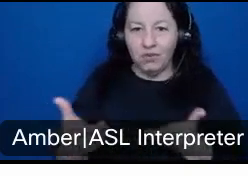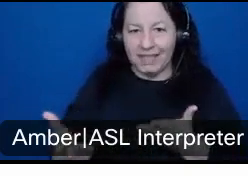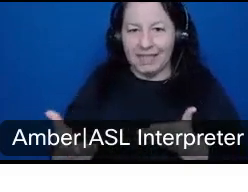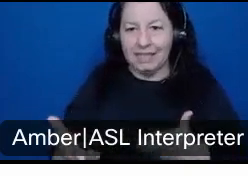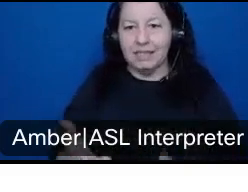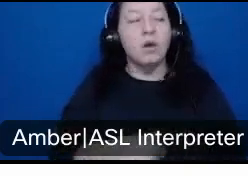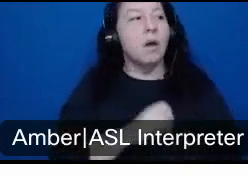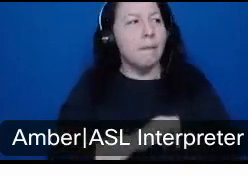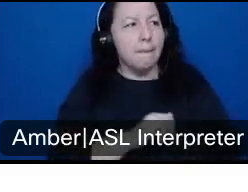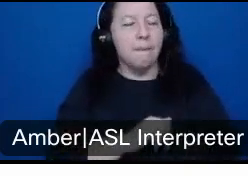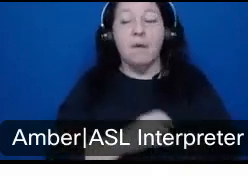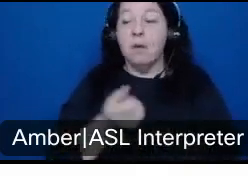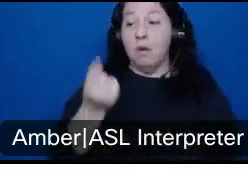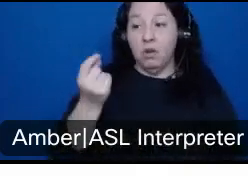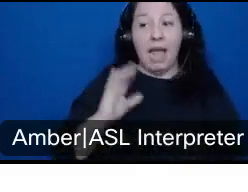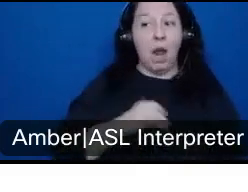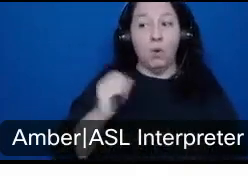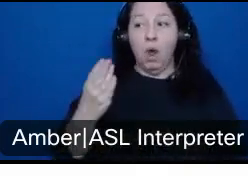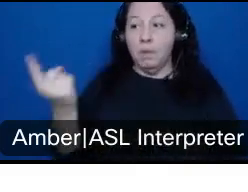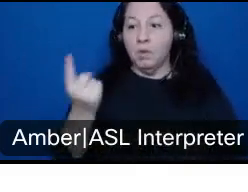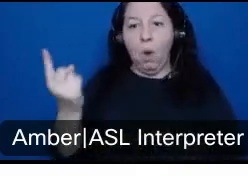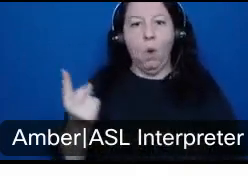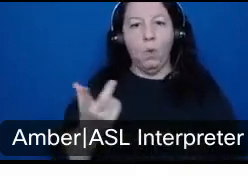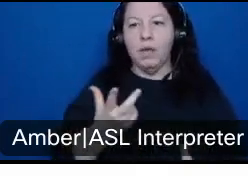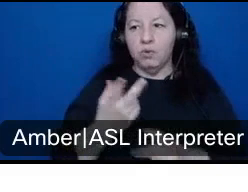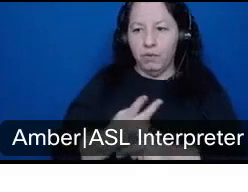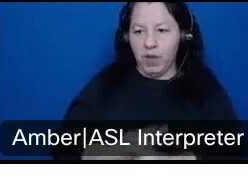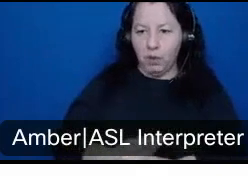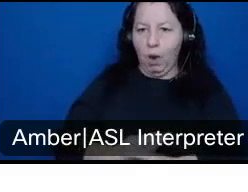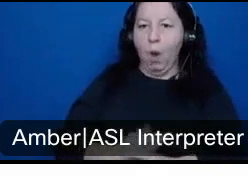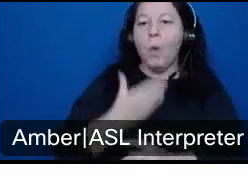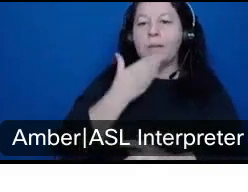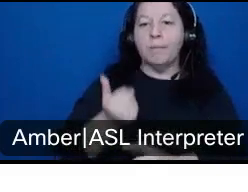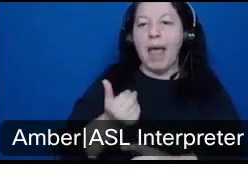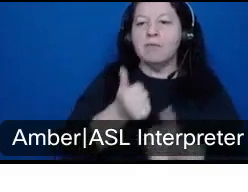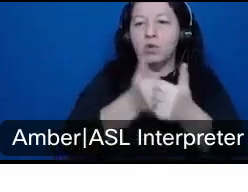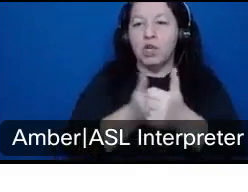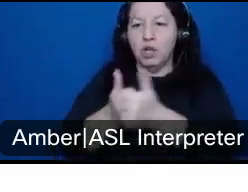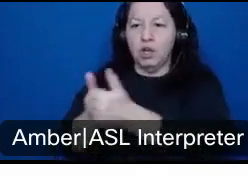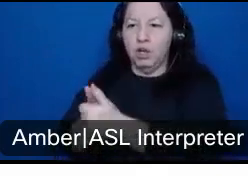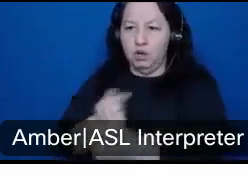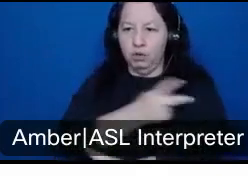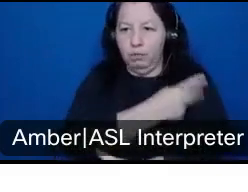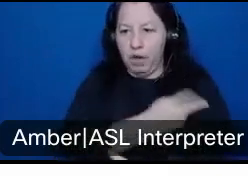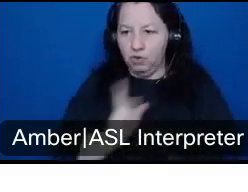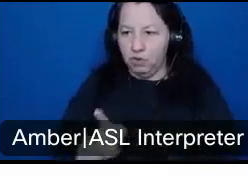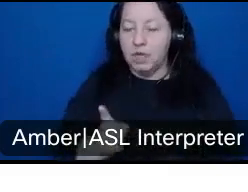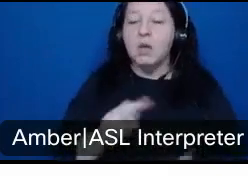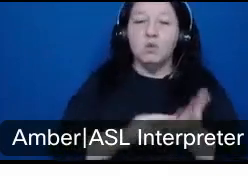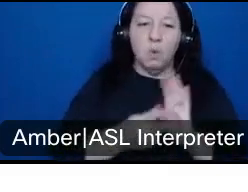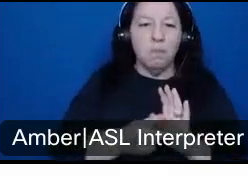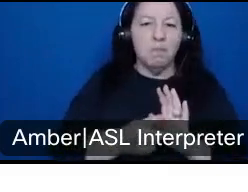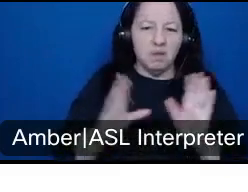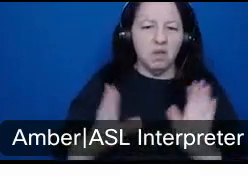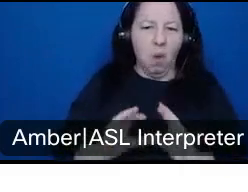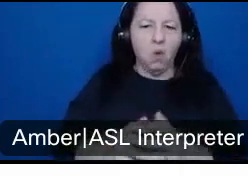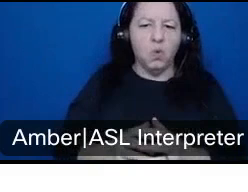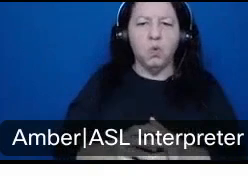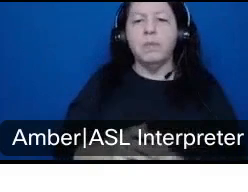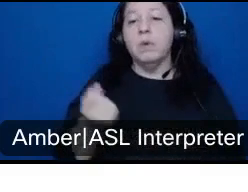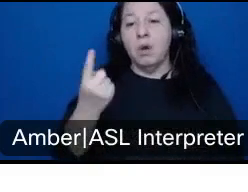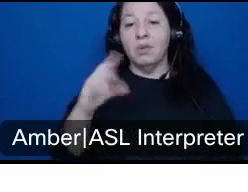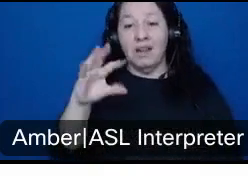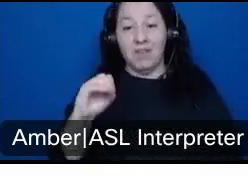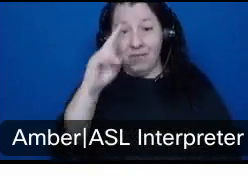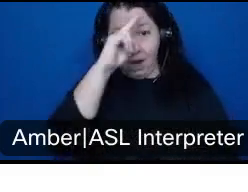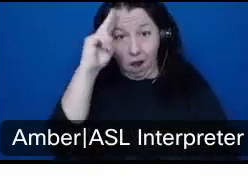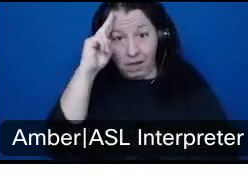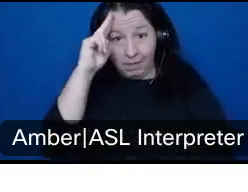our job will always be to triage people. And this is a relatively small number of people. There are 50 hospitals in in New York City.